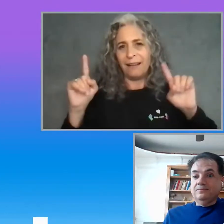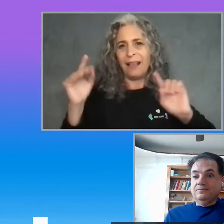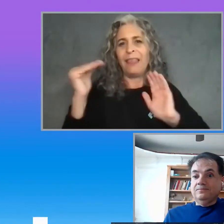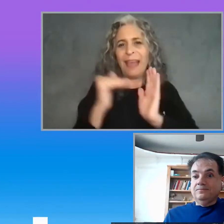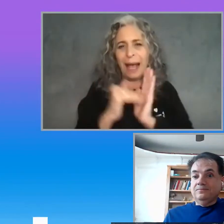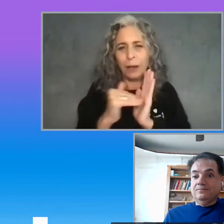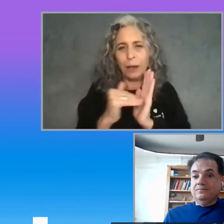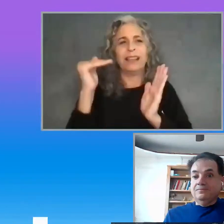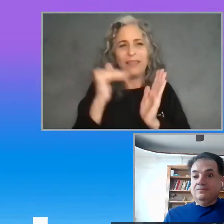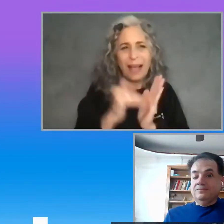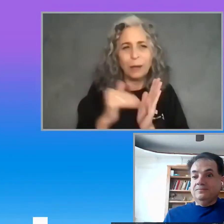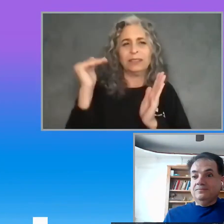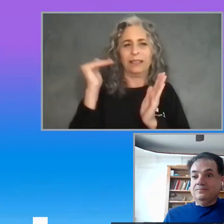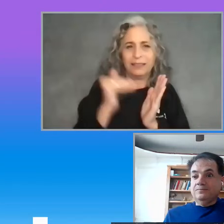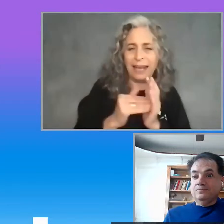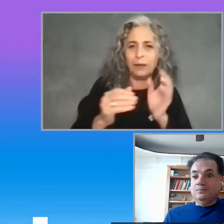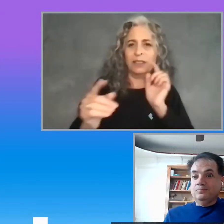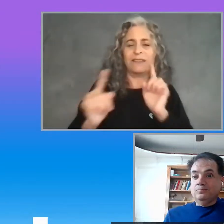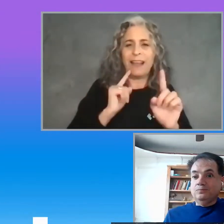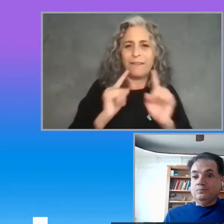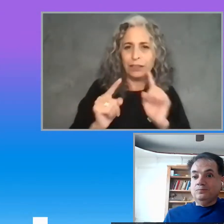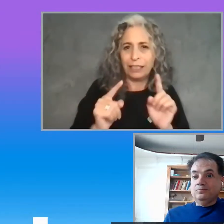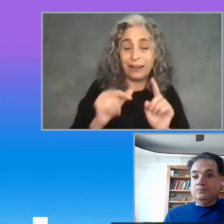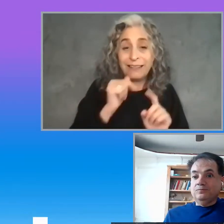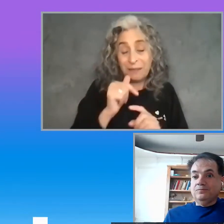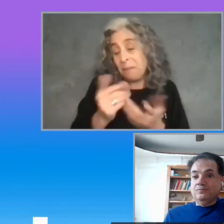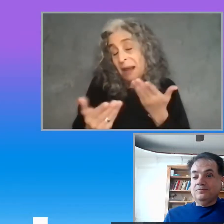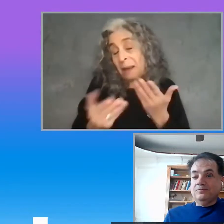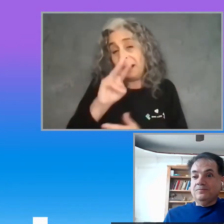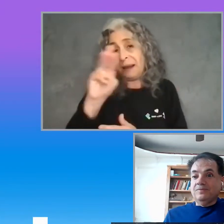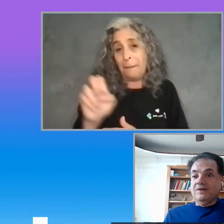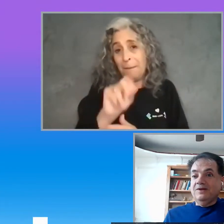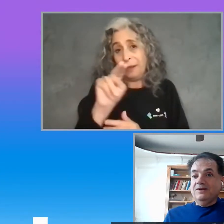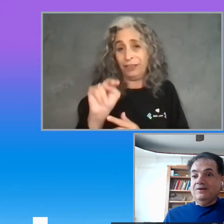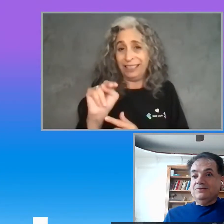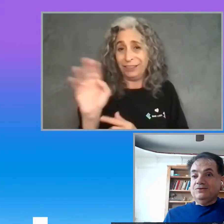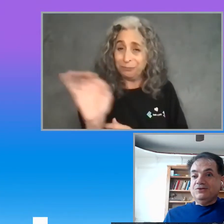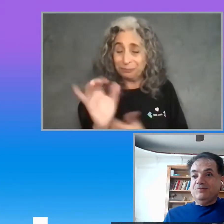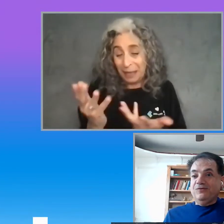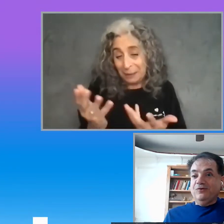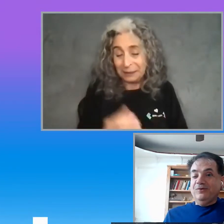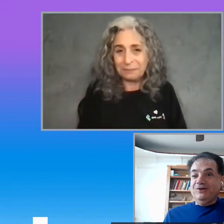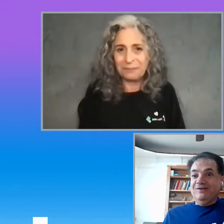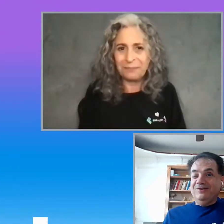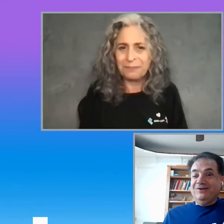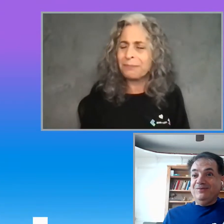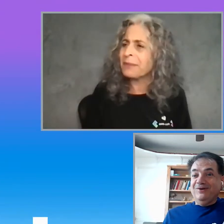thousands of conversations, if not, if not millions.